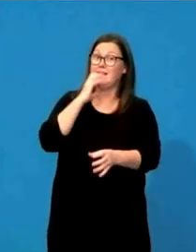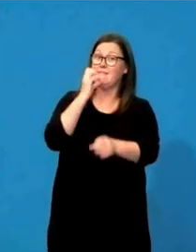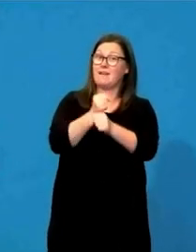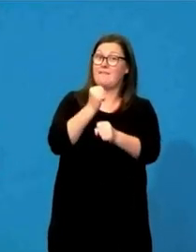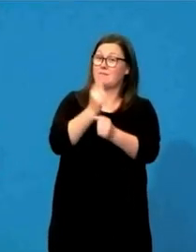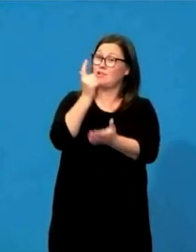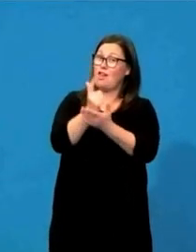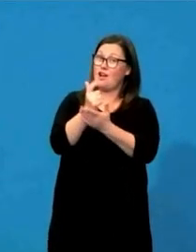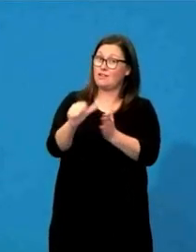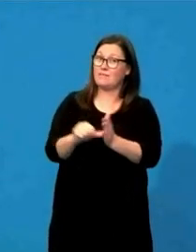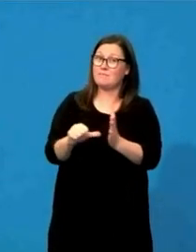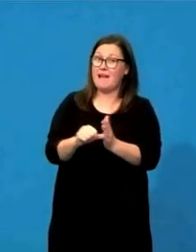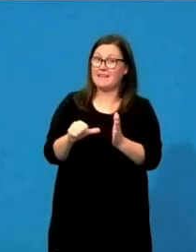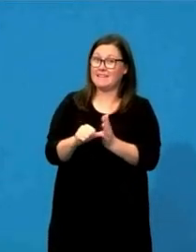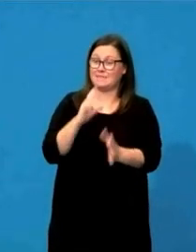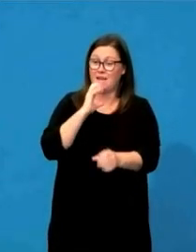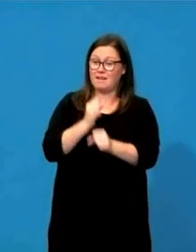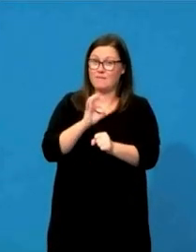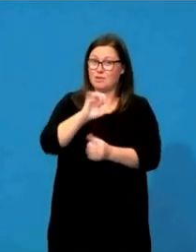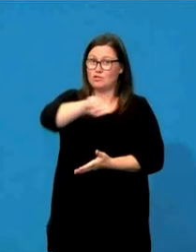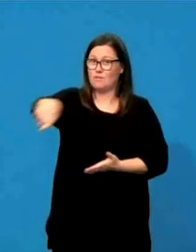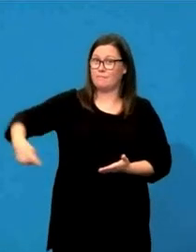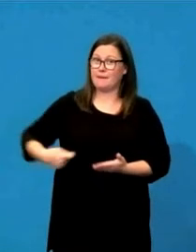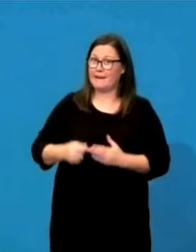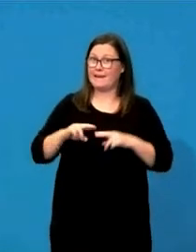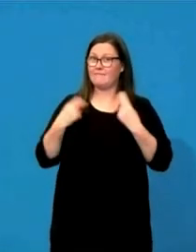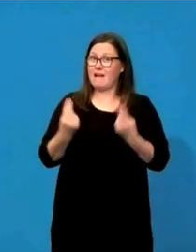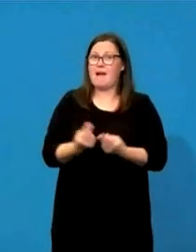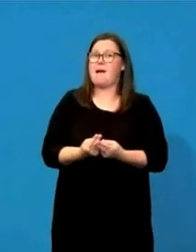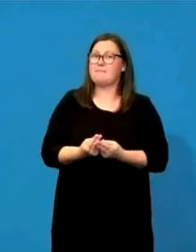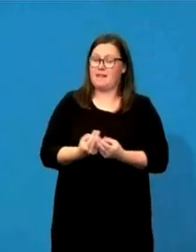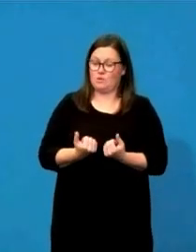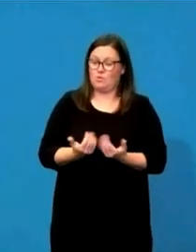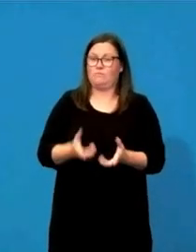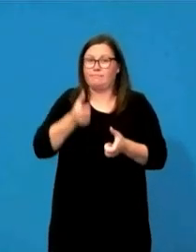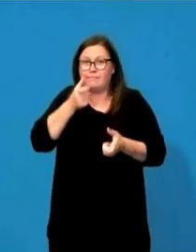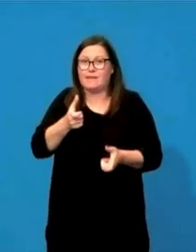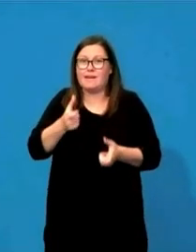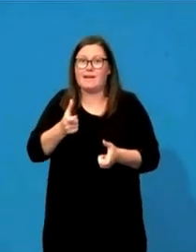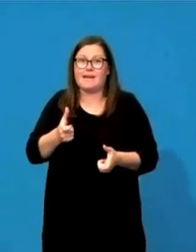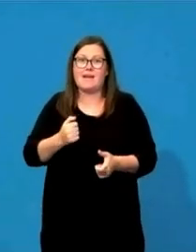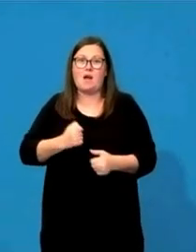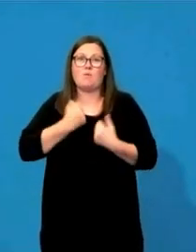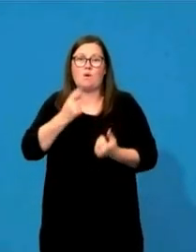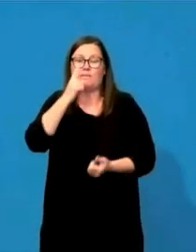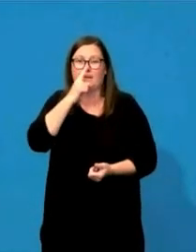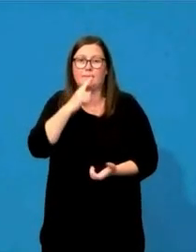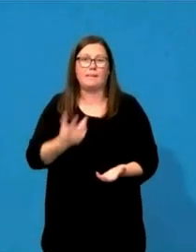being paid for the work that they are doing in giving care to their loved ones. That's a flaw, I think.